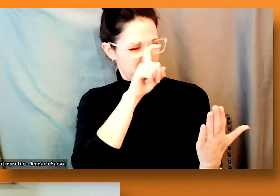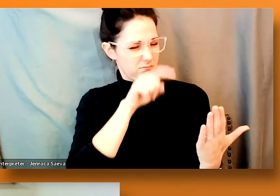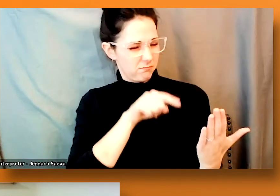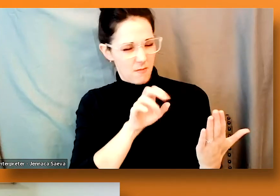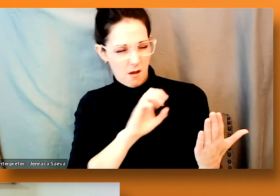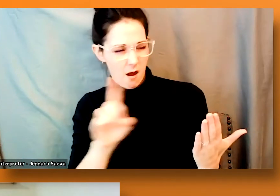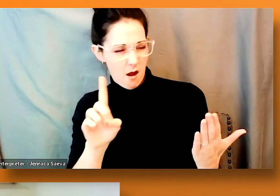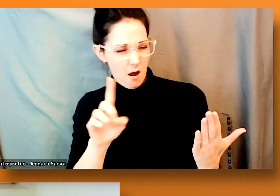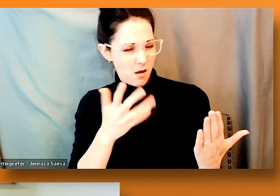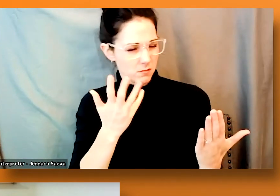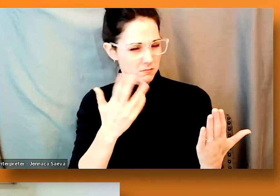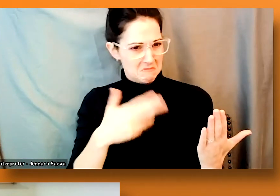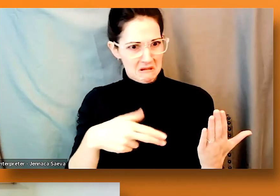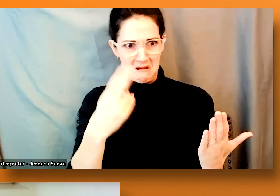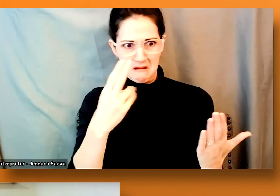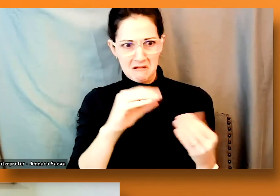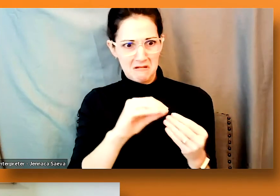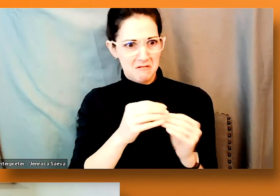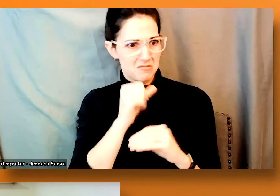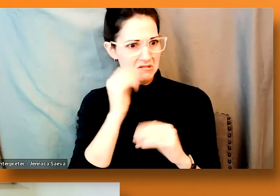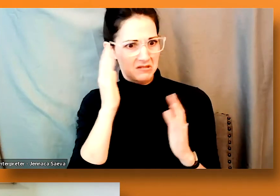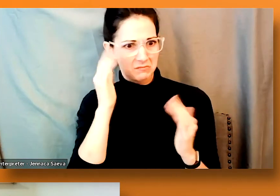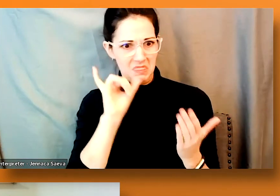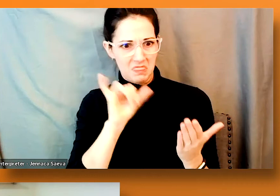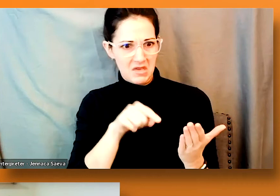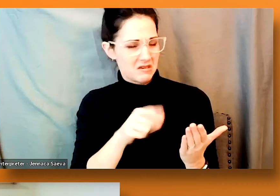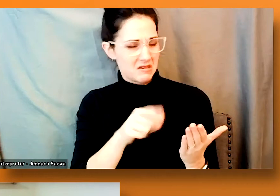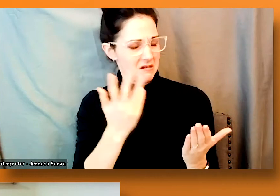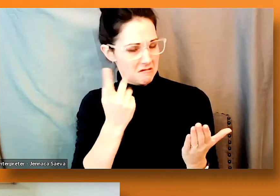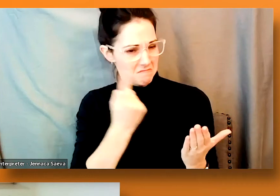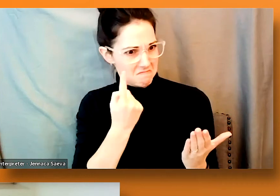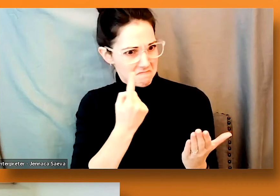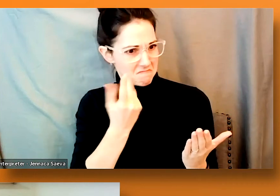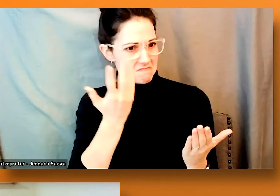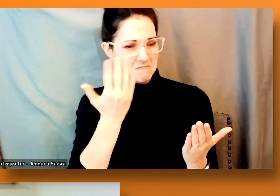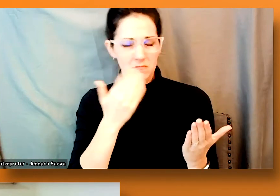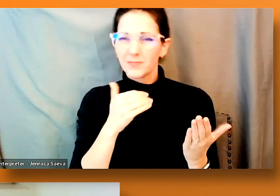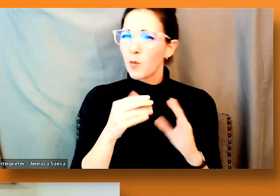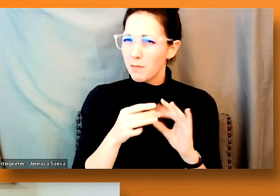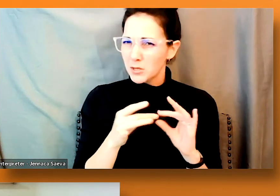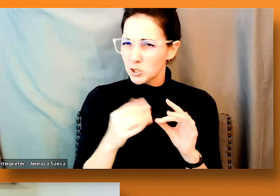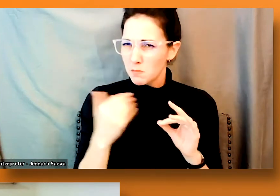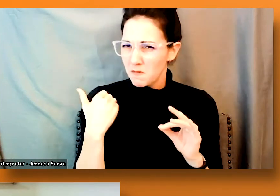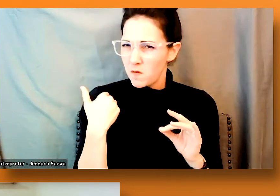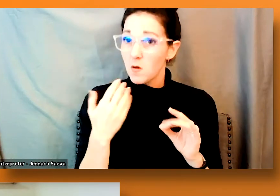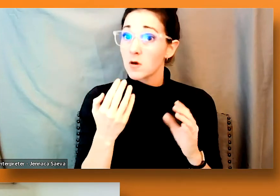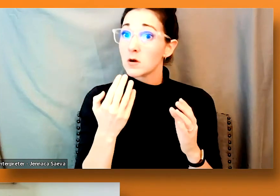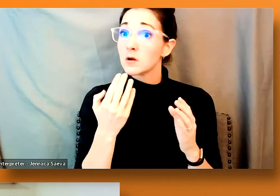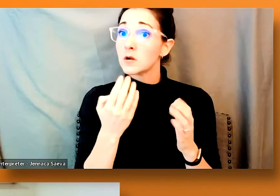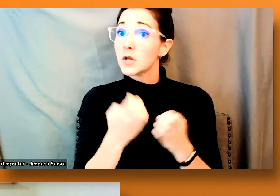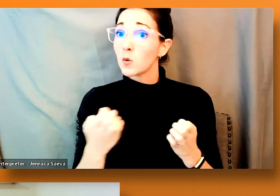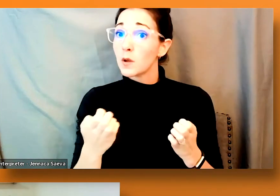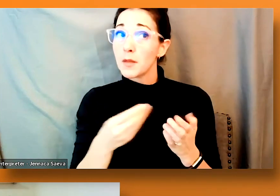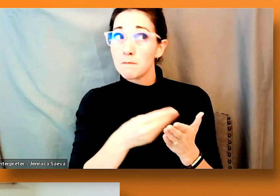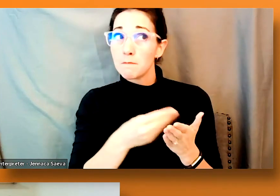or something looks, you know, way higher than you expected, or if there was, like I mentioned before, if there was an equipment charge that hit